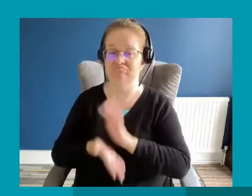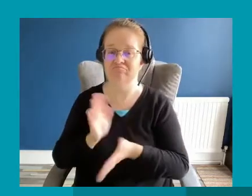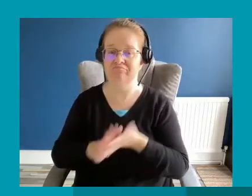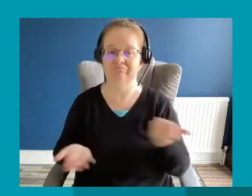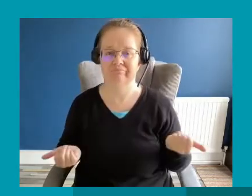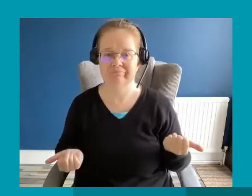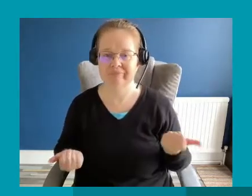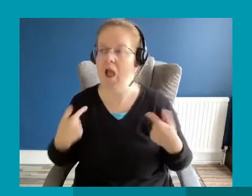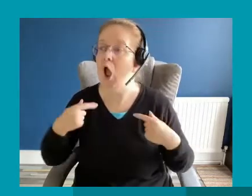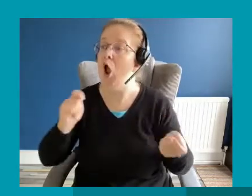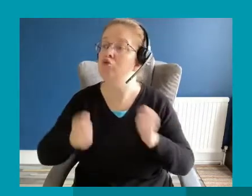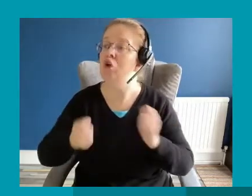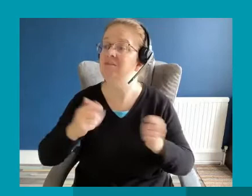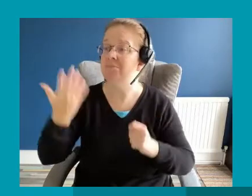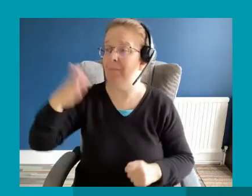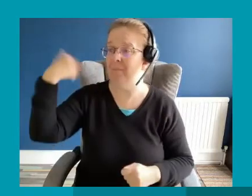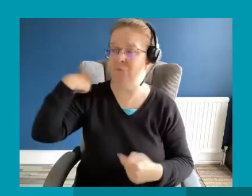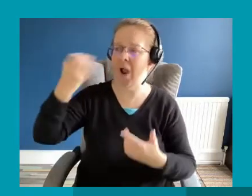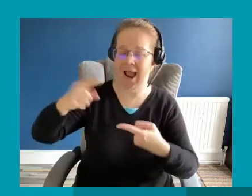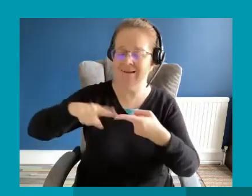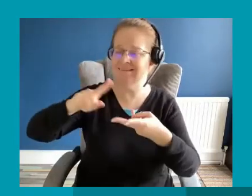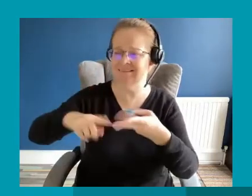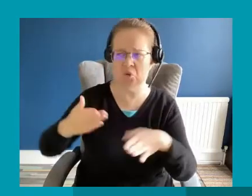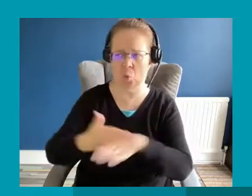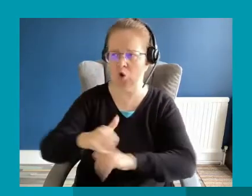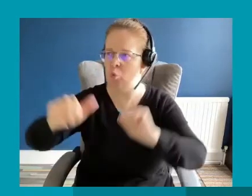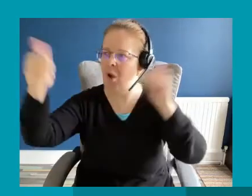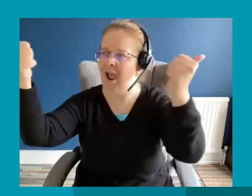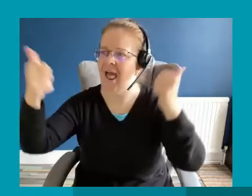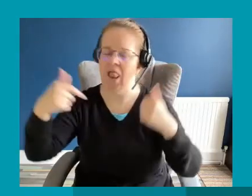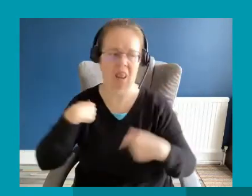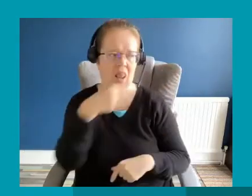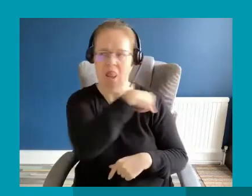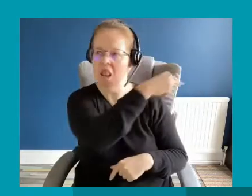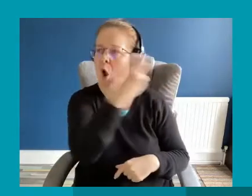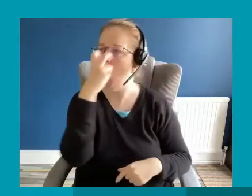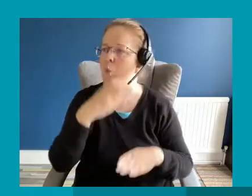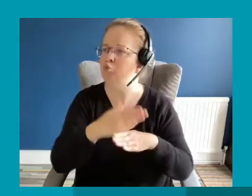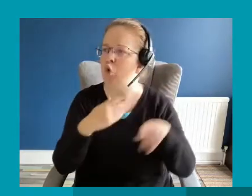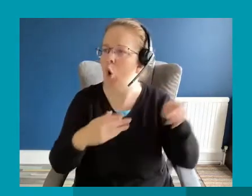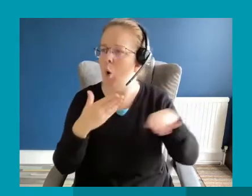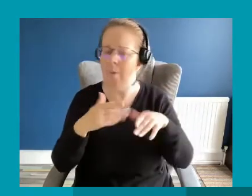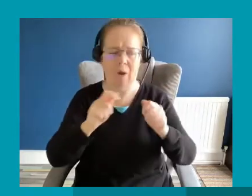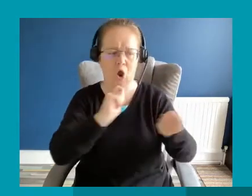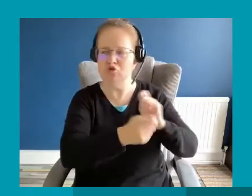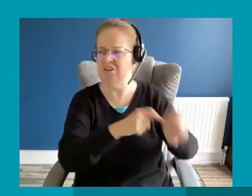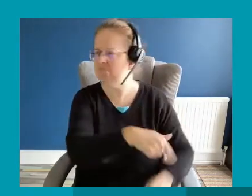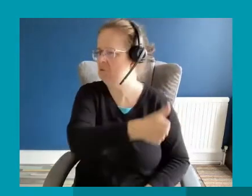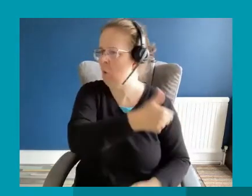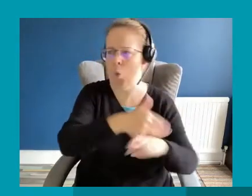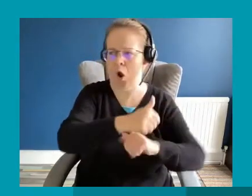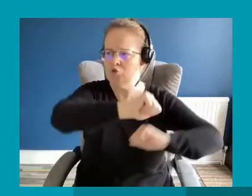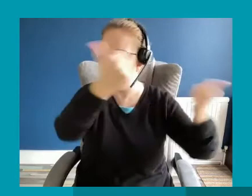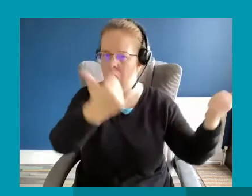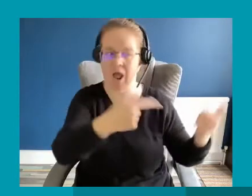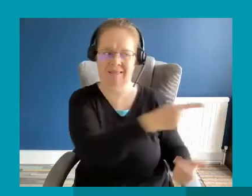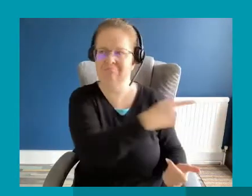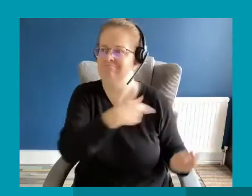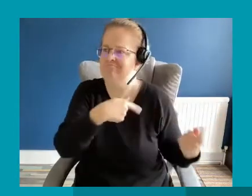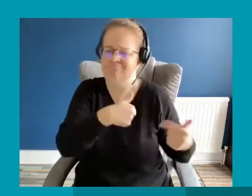have worked for you in the past. Perhaps you've had adjustments in past jobs. How's that work for you?